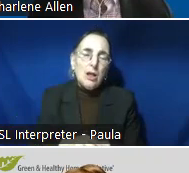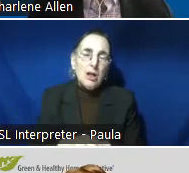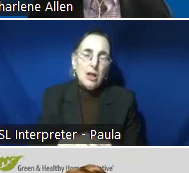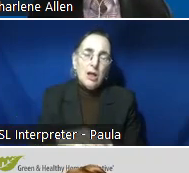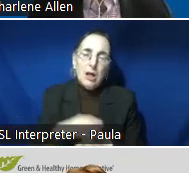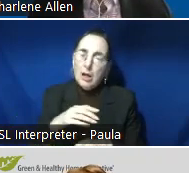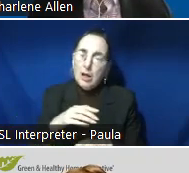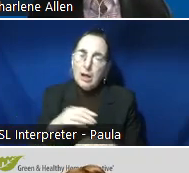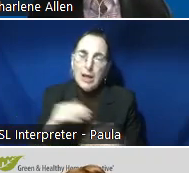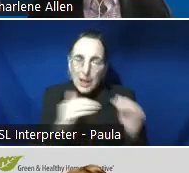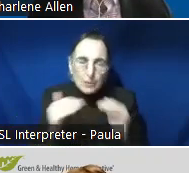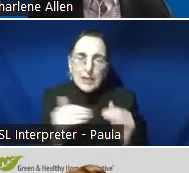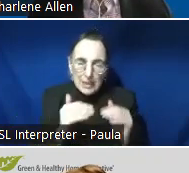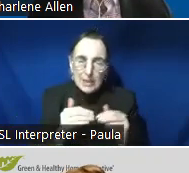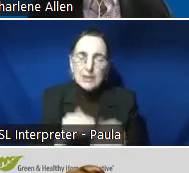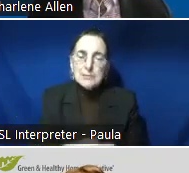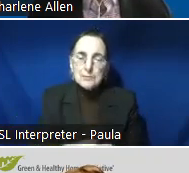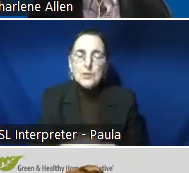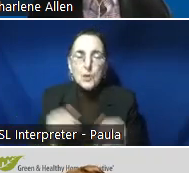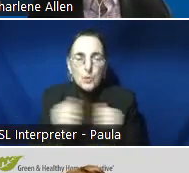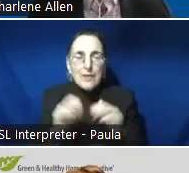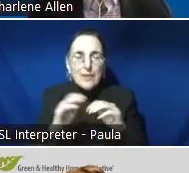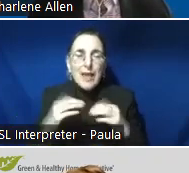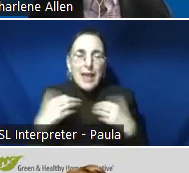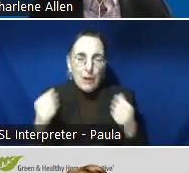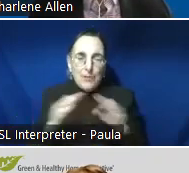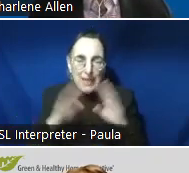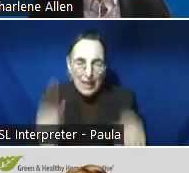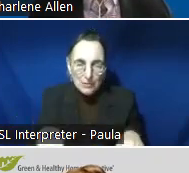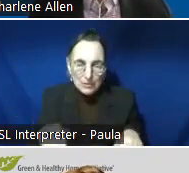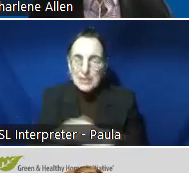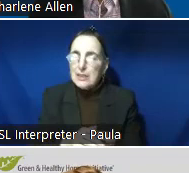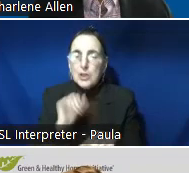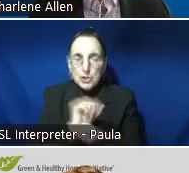She directs their work across the US where communities and states are using